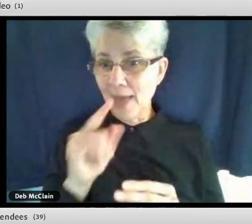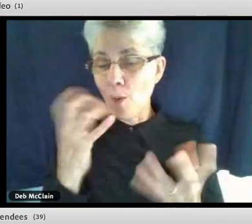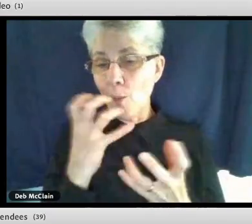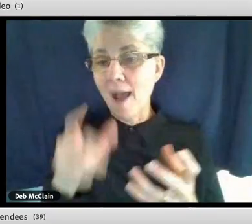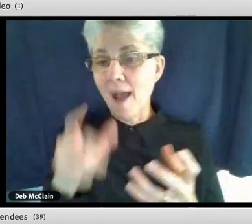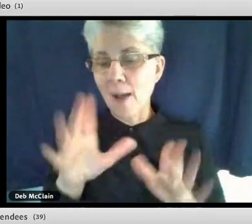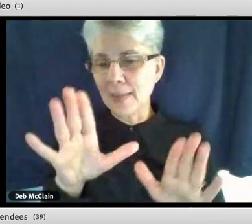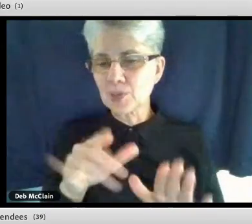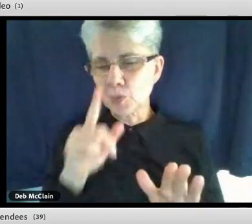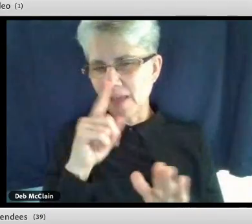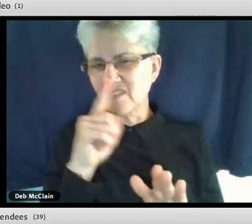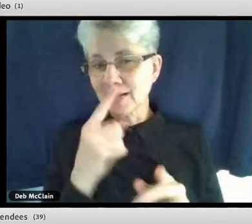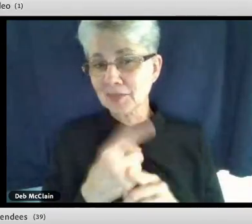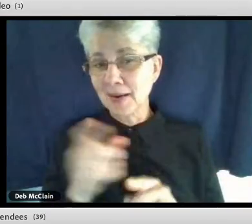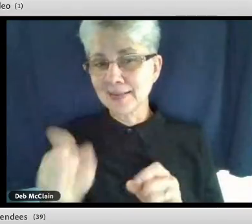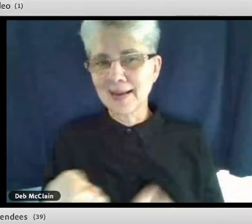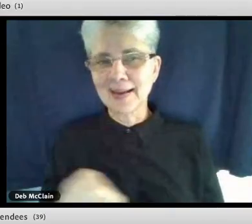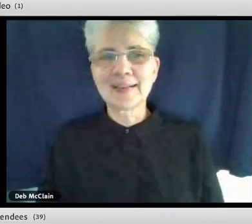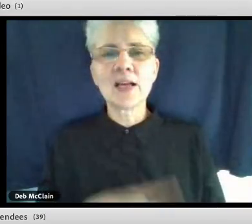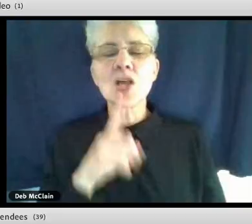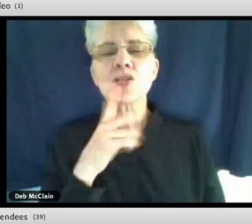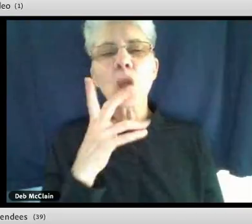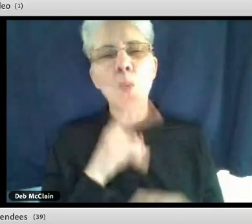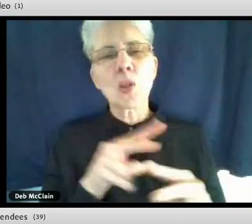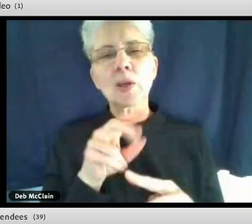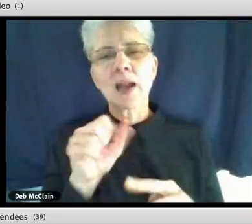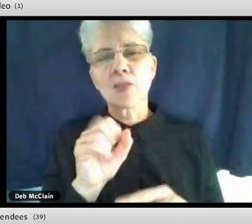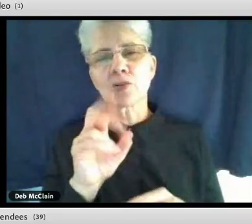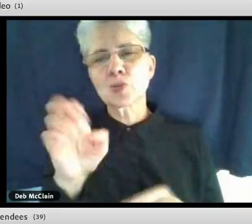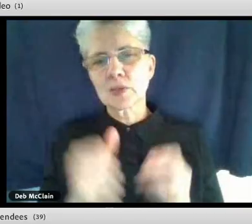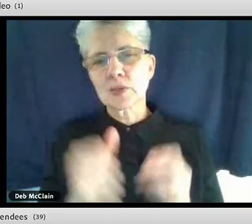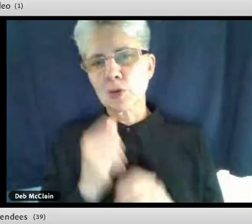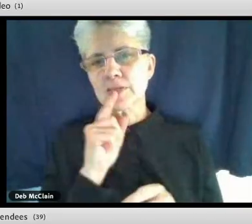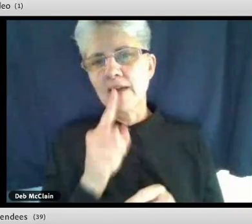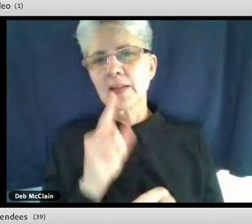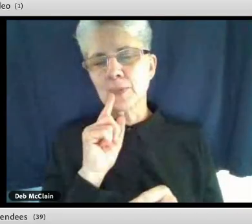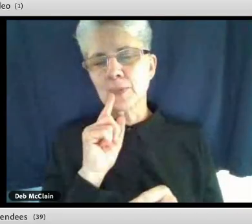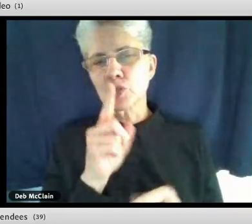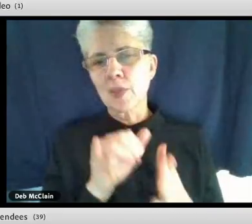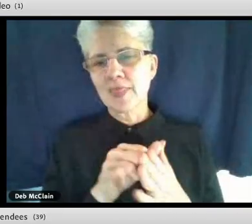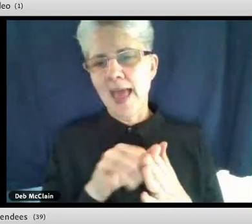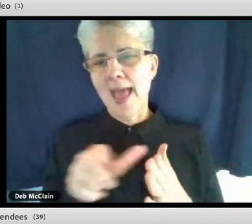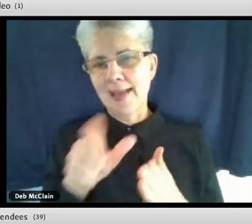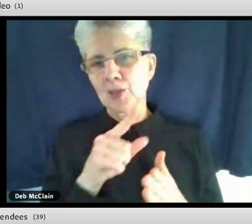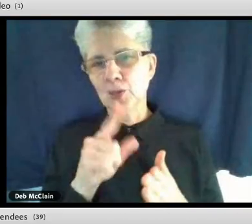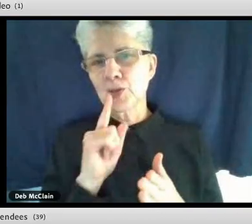Oh, my goodness, Beth. How amazing. So, yeah, you can fake it, right? So you'd want to look at other sources,